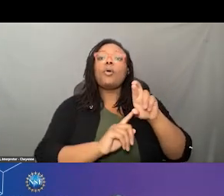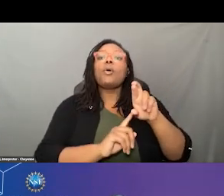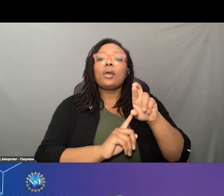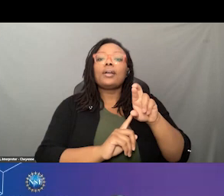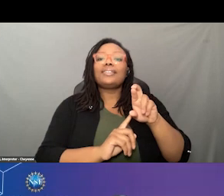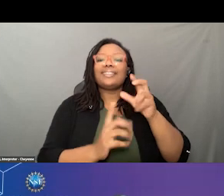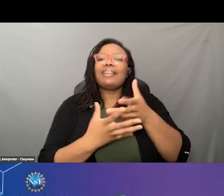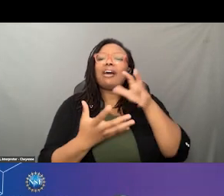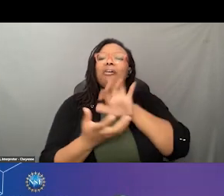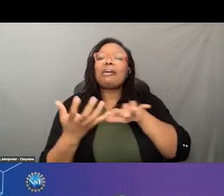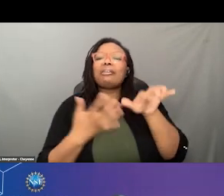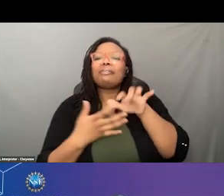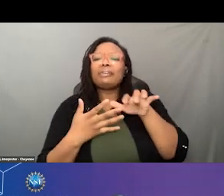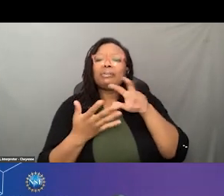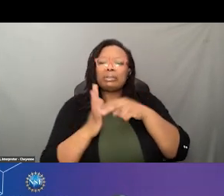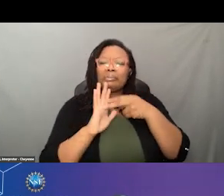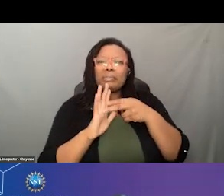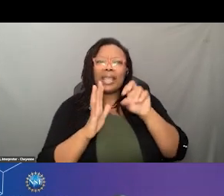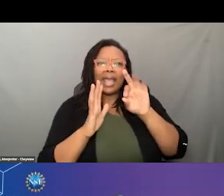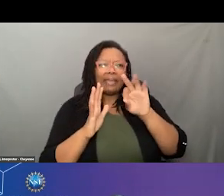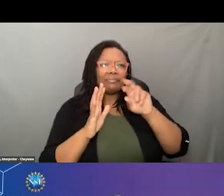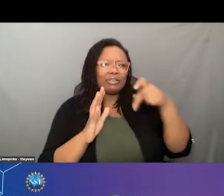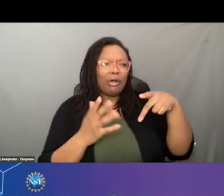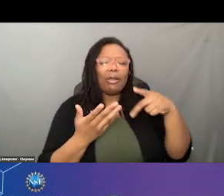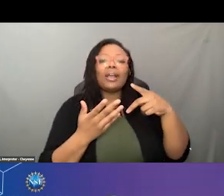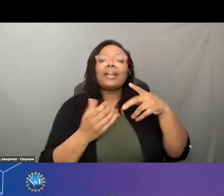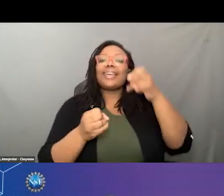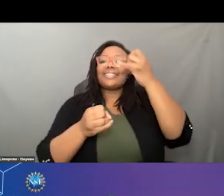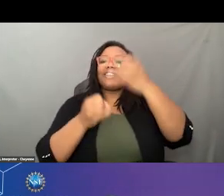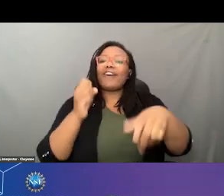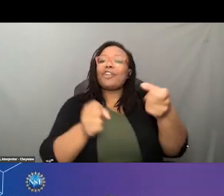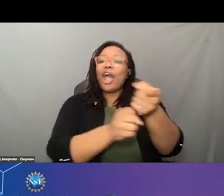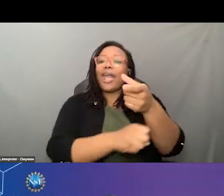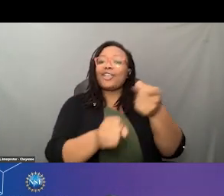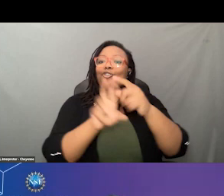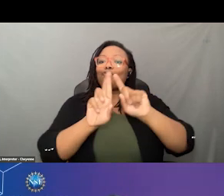is actually there's a lot of confusion about what it is. It is actually the Final Annual Report.